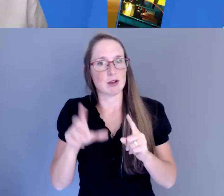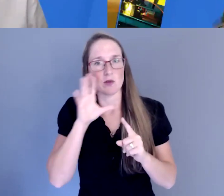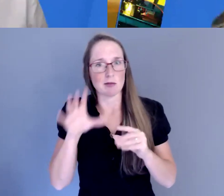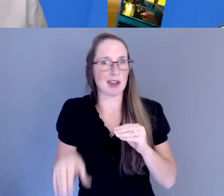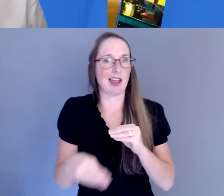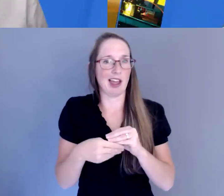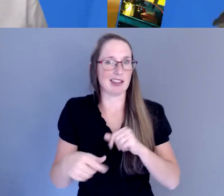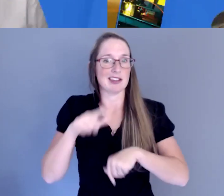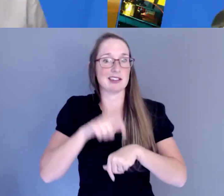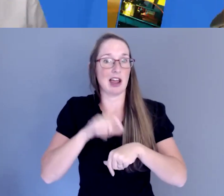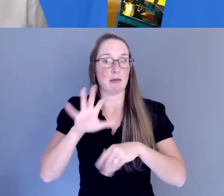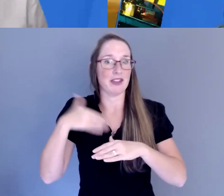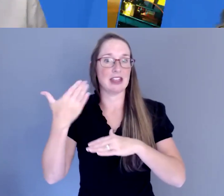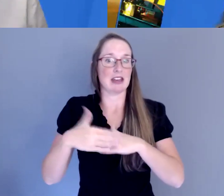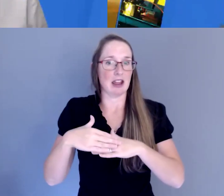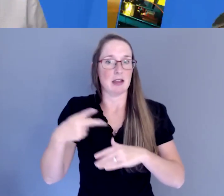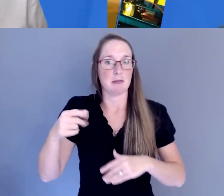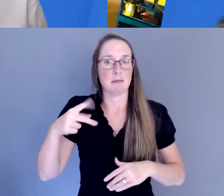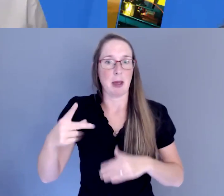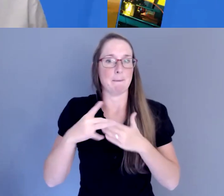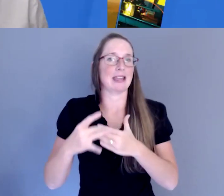the time of the next PAPP guide issuance.